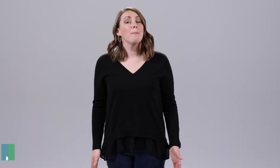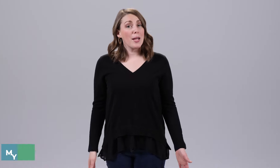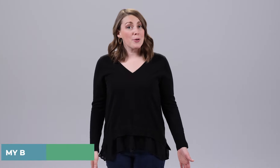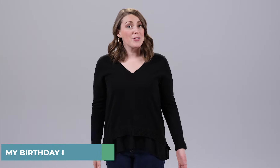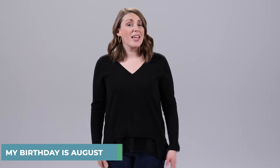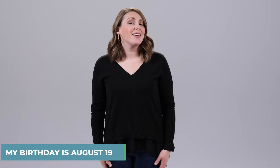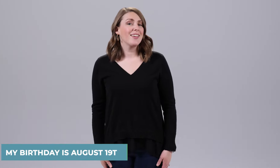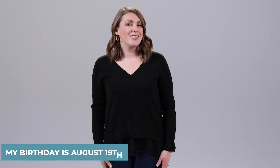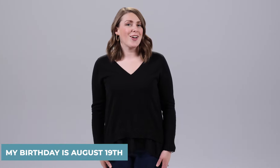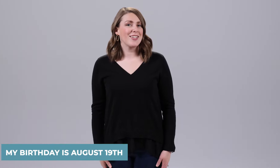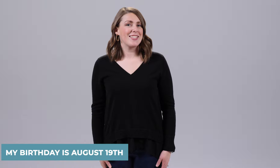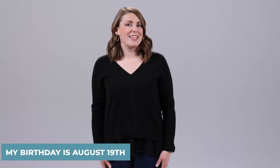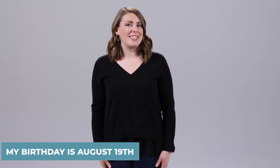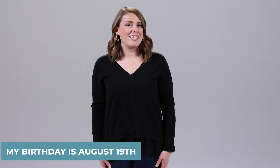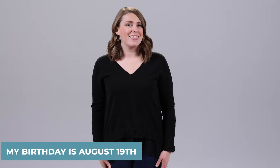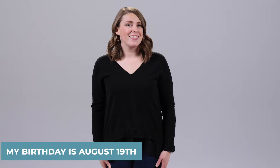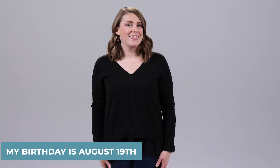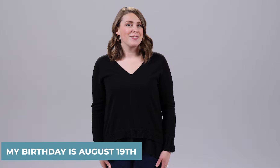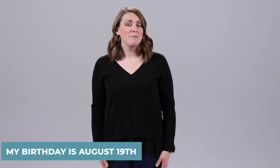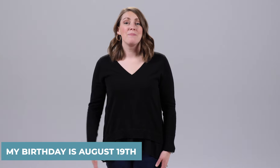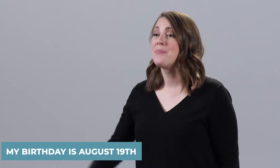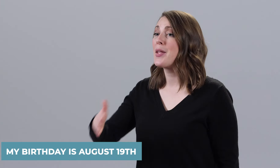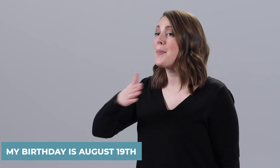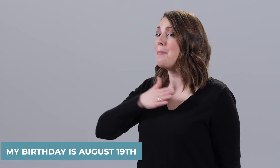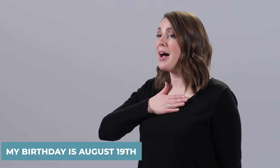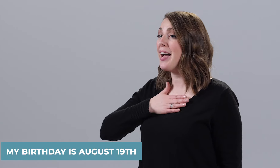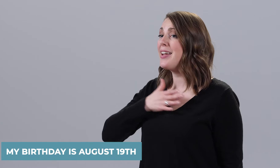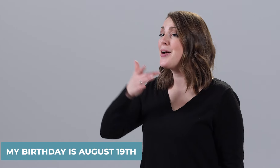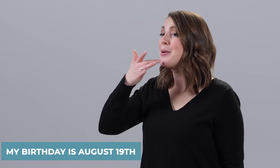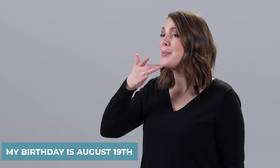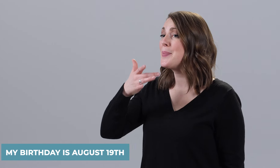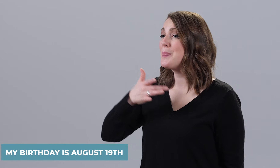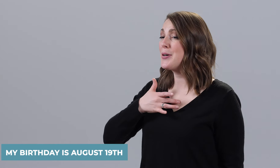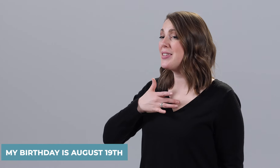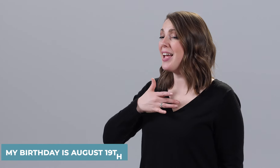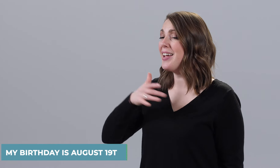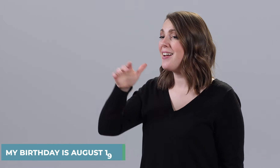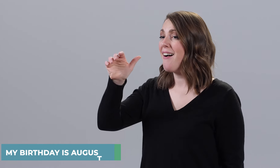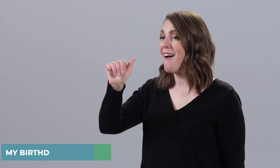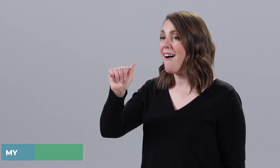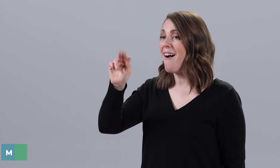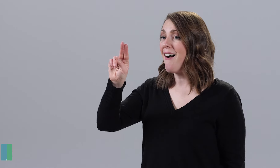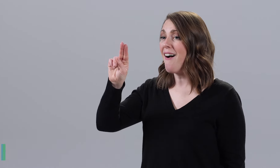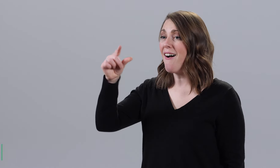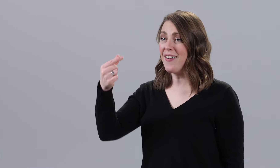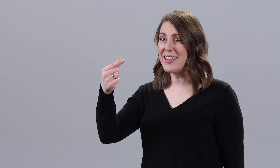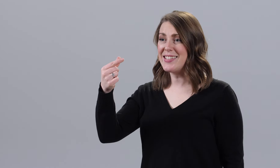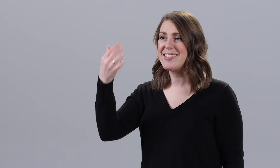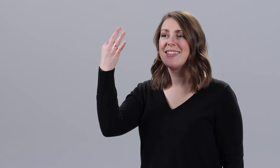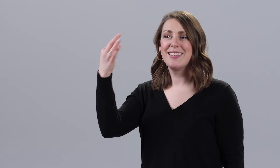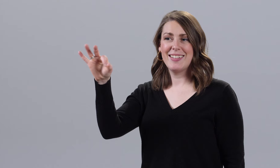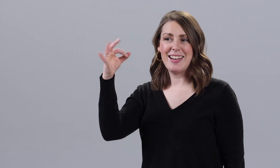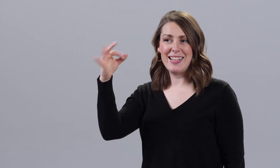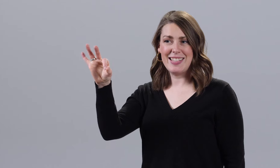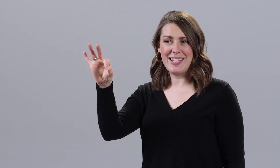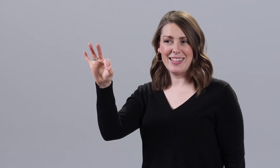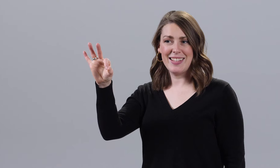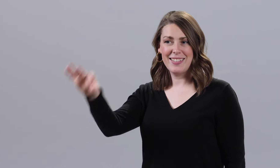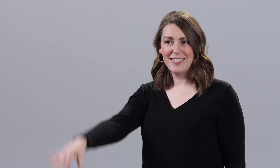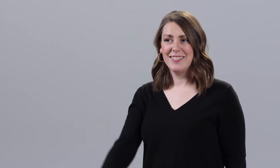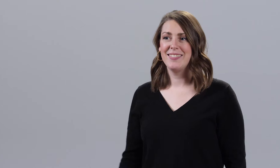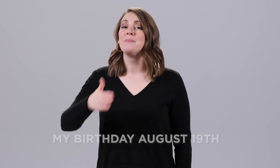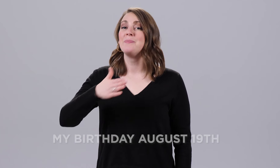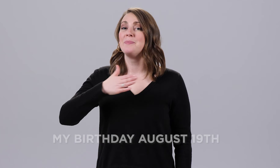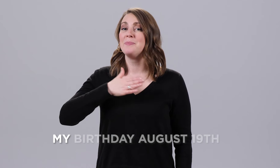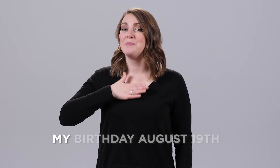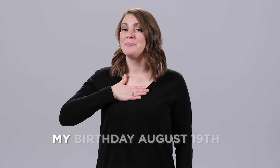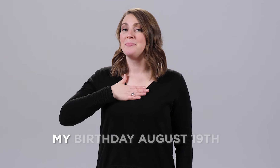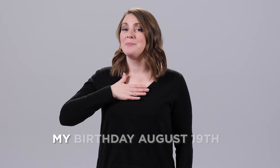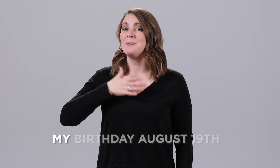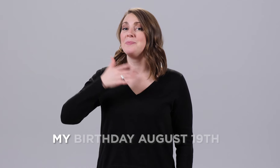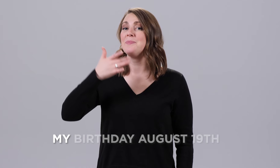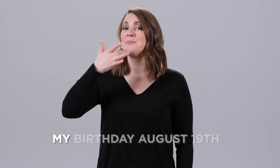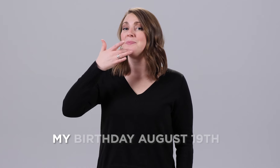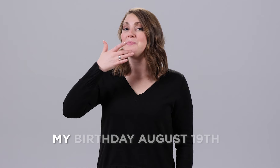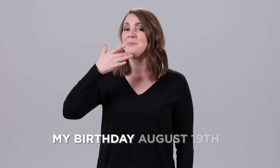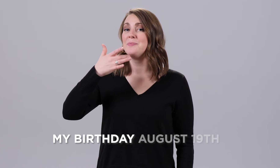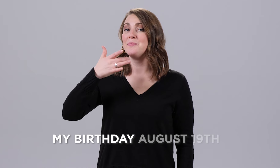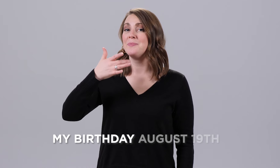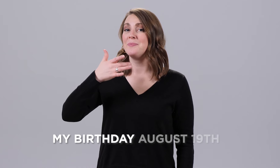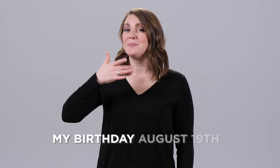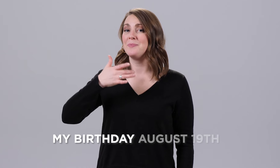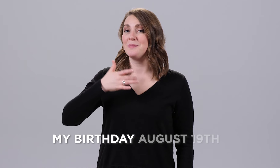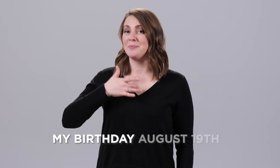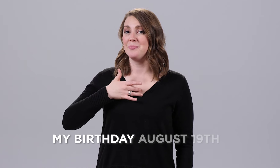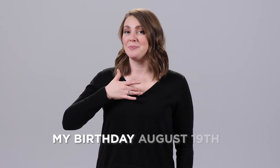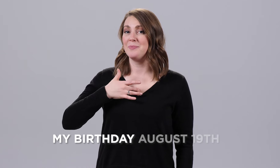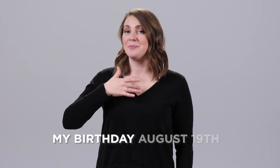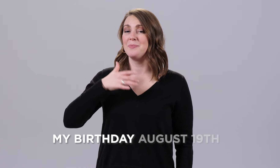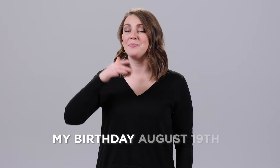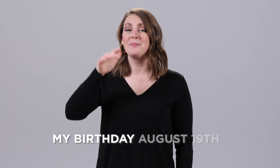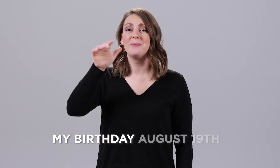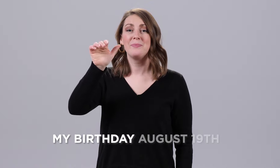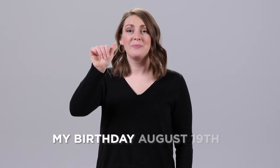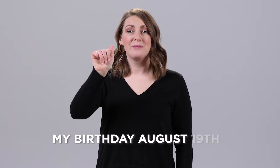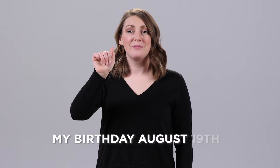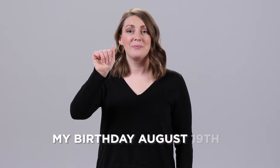My birthday is August 19th. MY BIRTHDAY AUGUST 19TH.